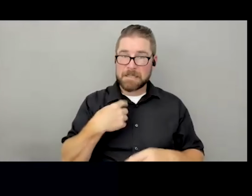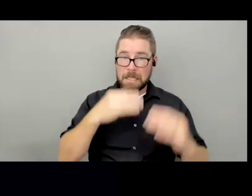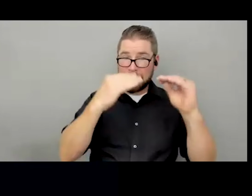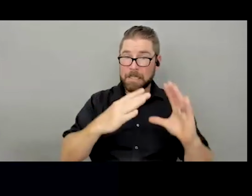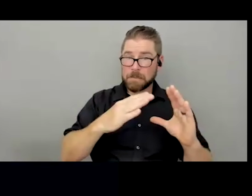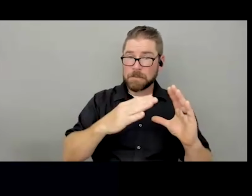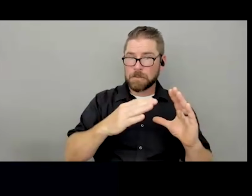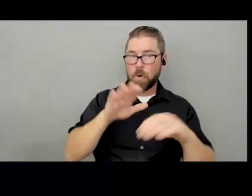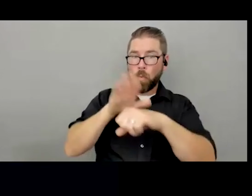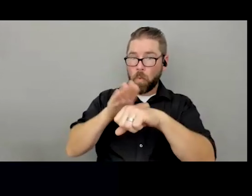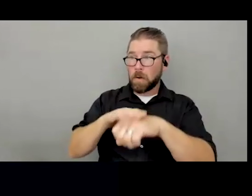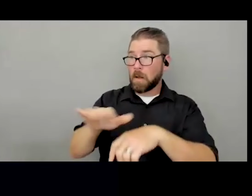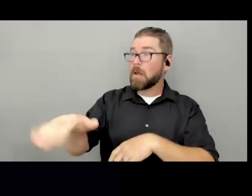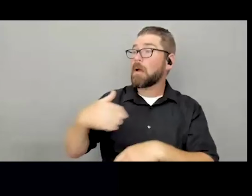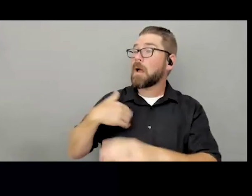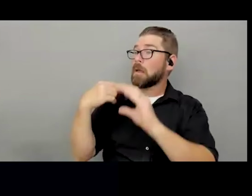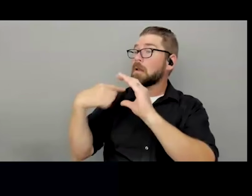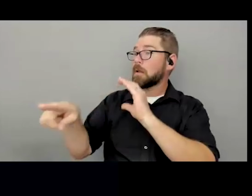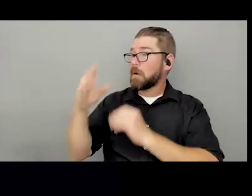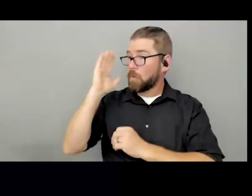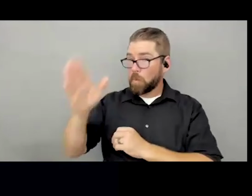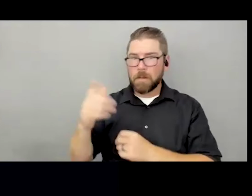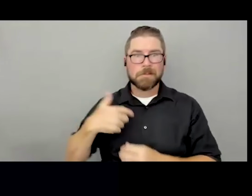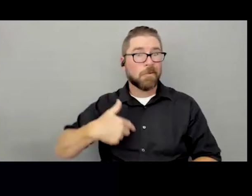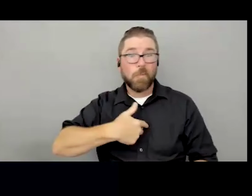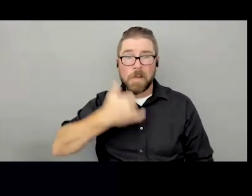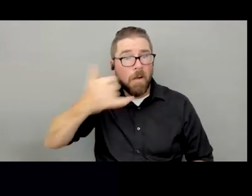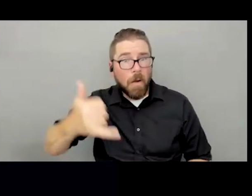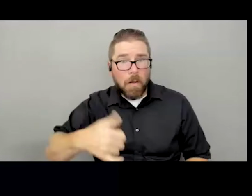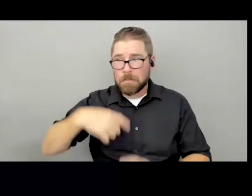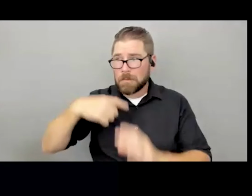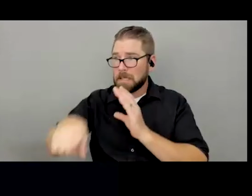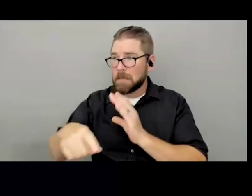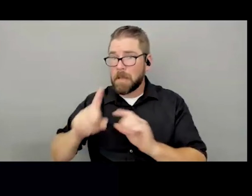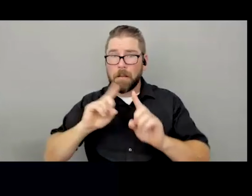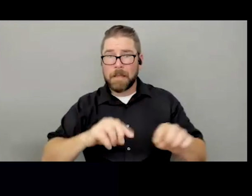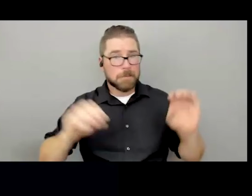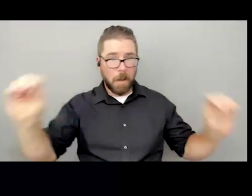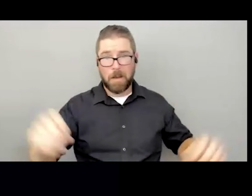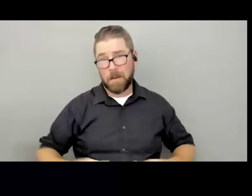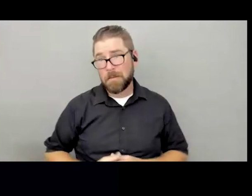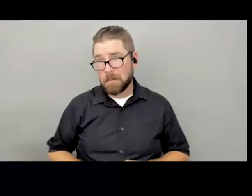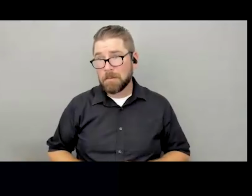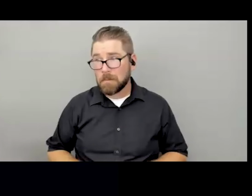and they don't answer, we send emails and they don't answer. And subsequently the instructor see them every day